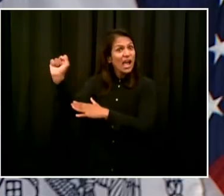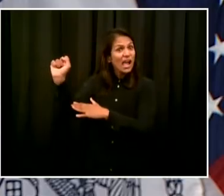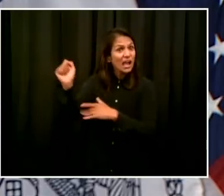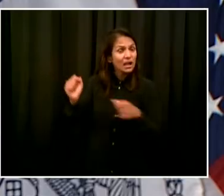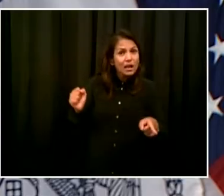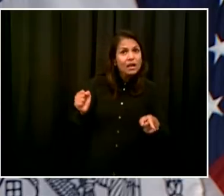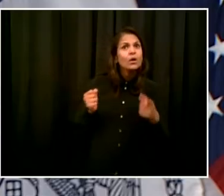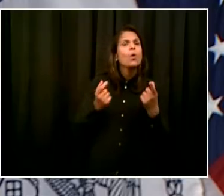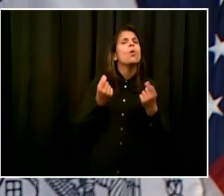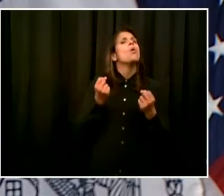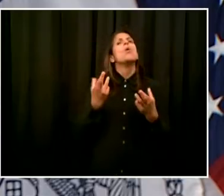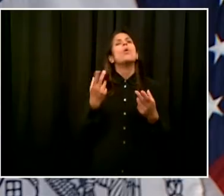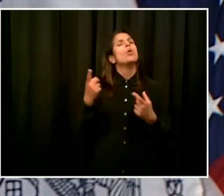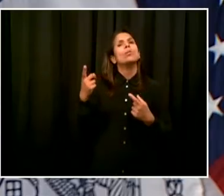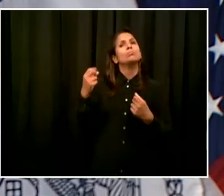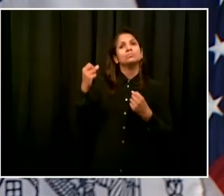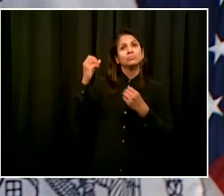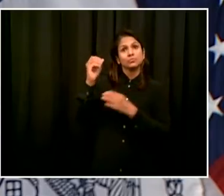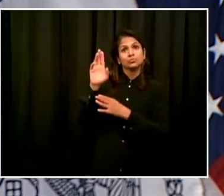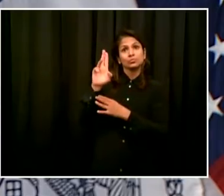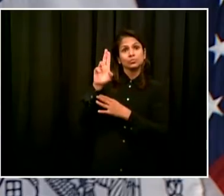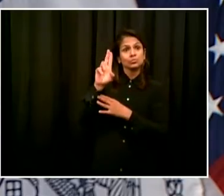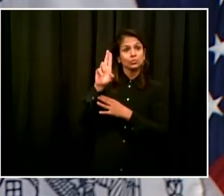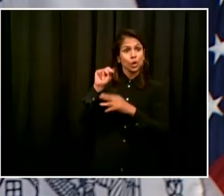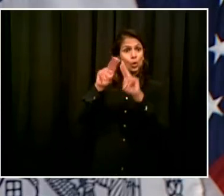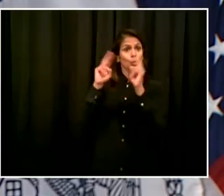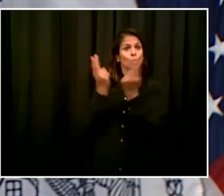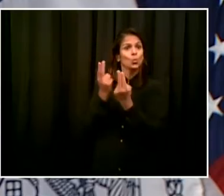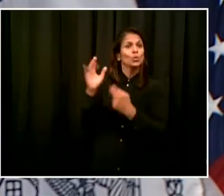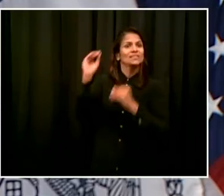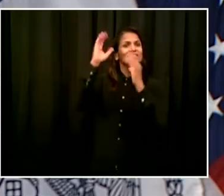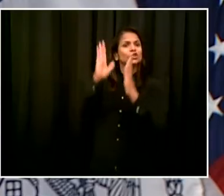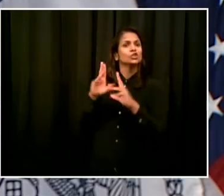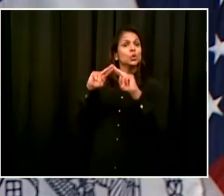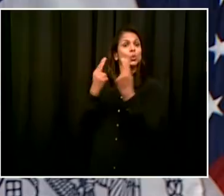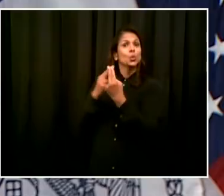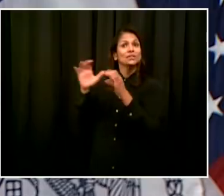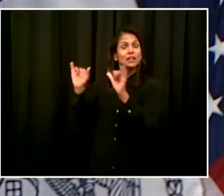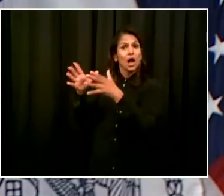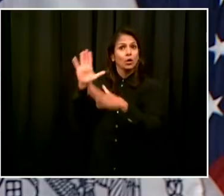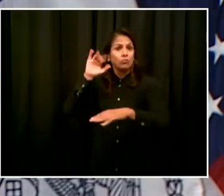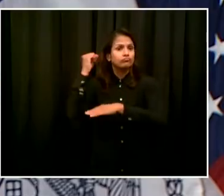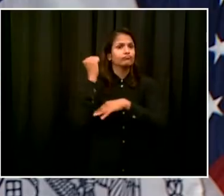IF THERE IS MOVEMENT IN THAT DIRECTION OR THE